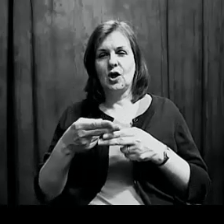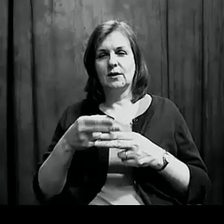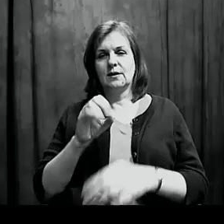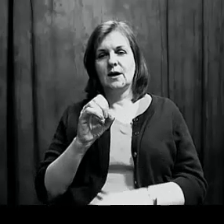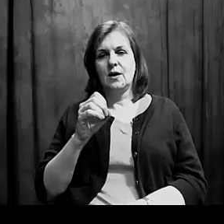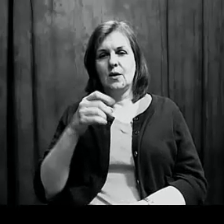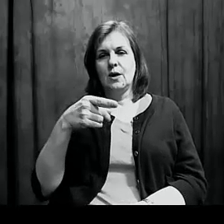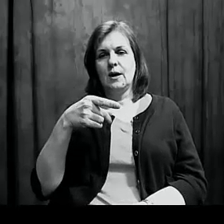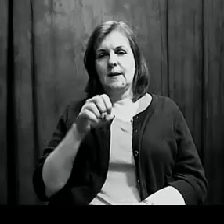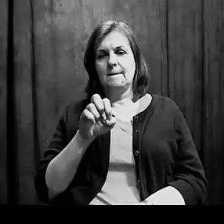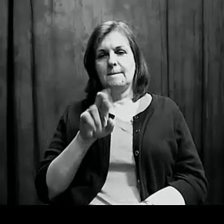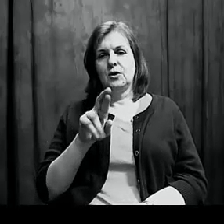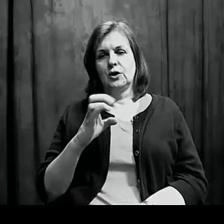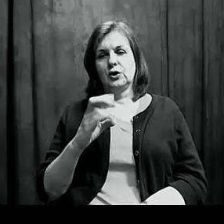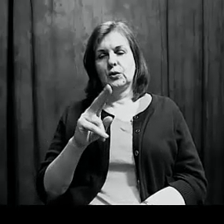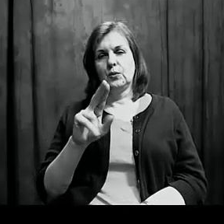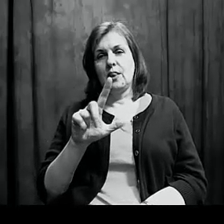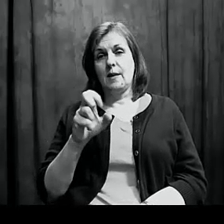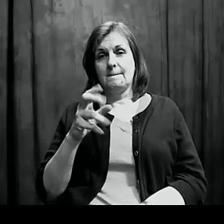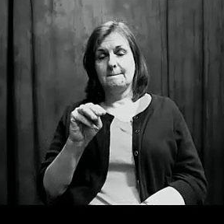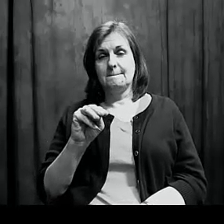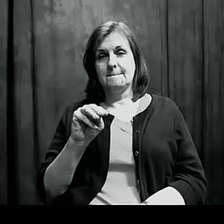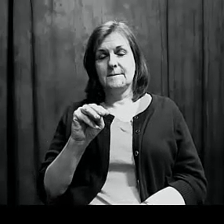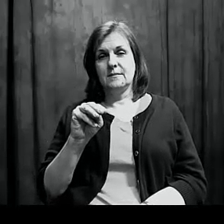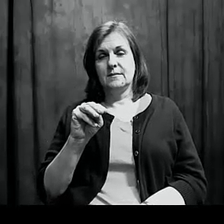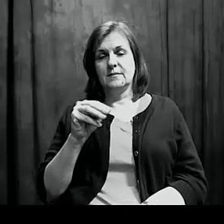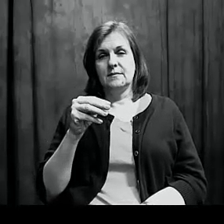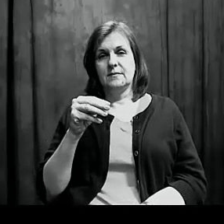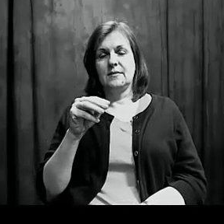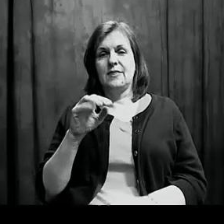but now they actually have something known as an operculum